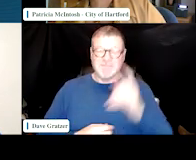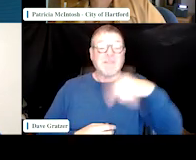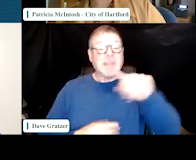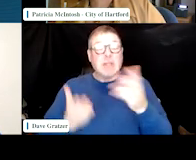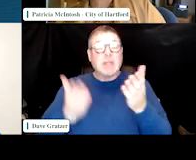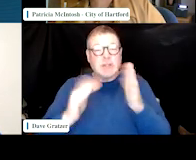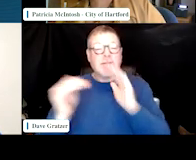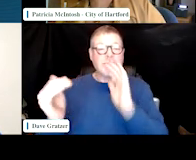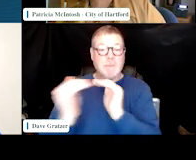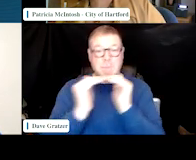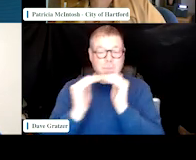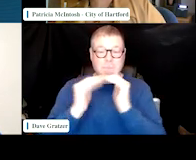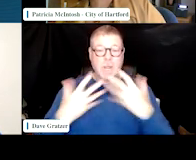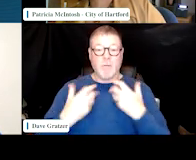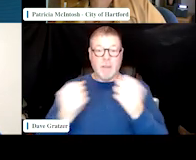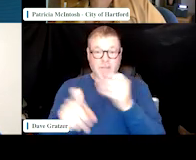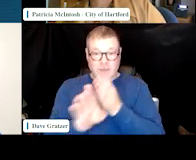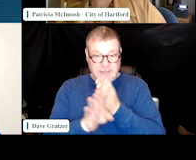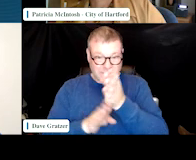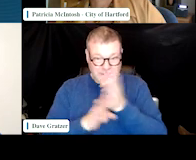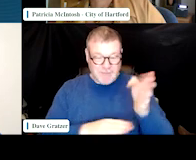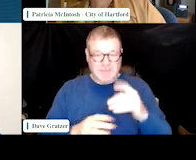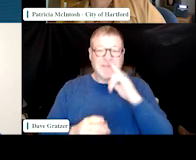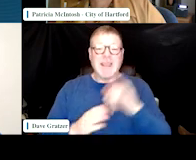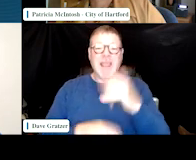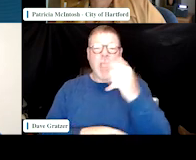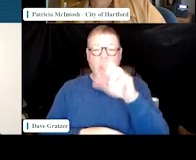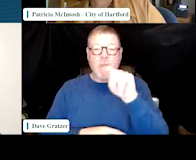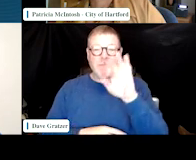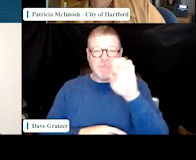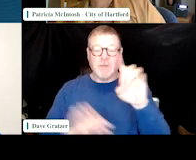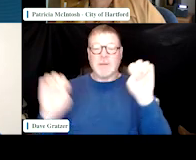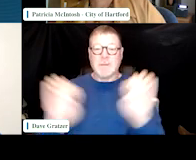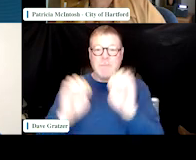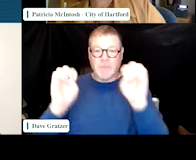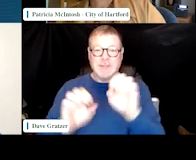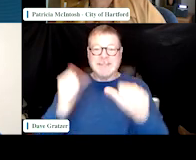She serves as a peer recovery specialist on the Hartford Emergency Assistance Response Team,